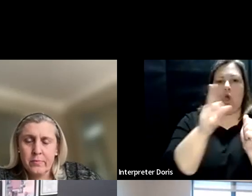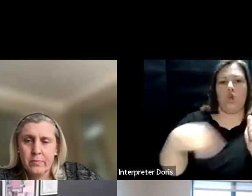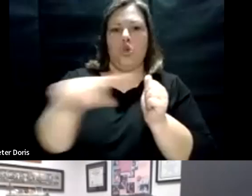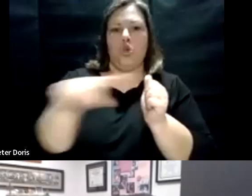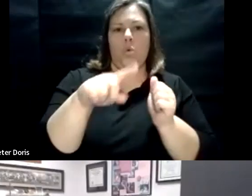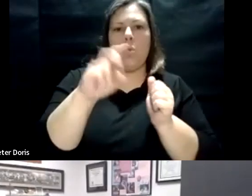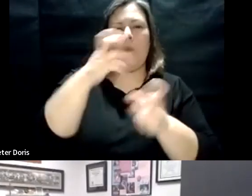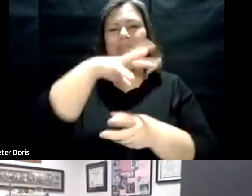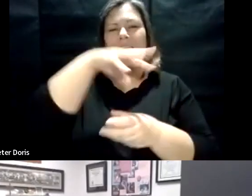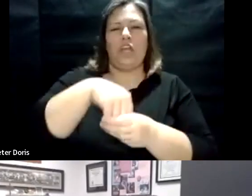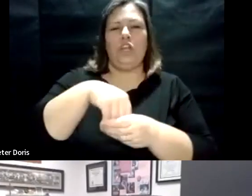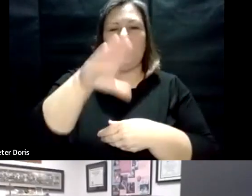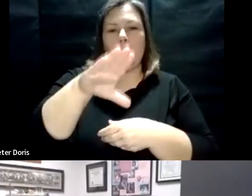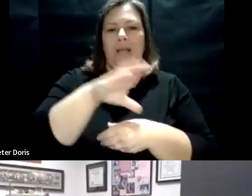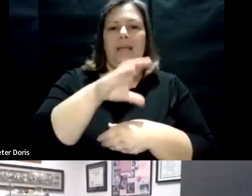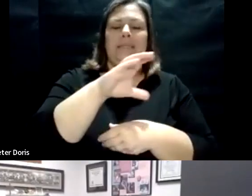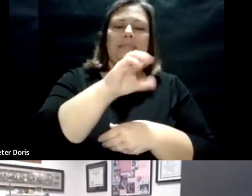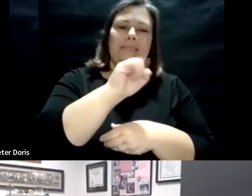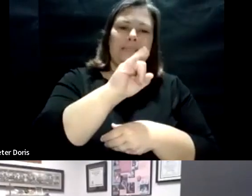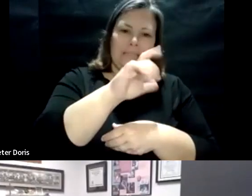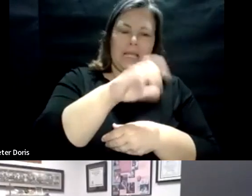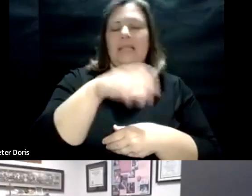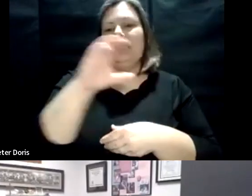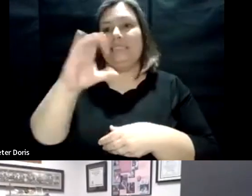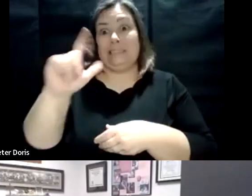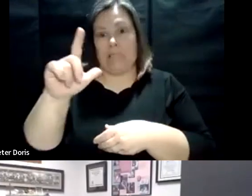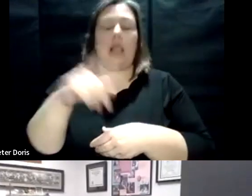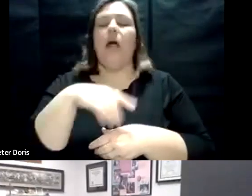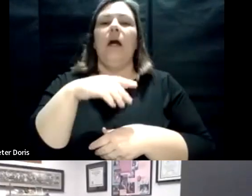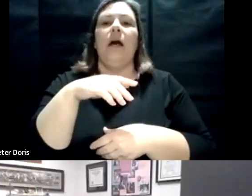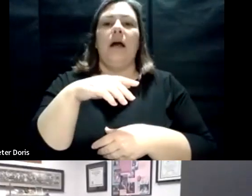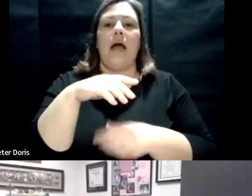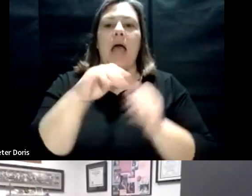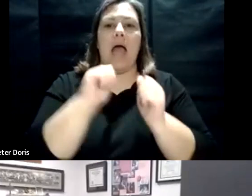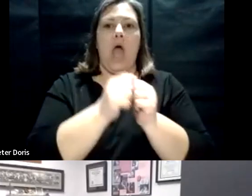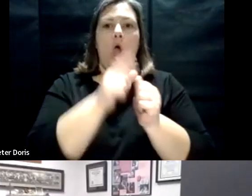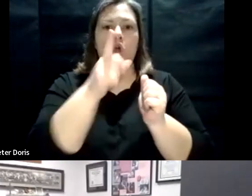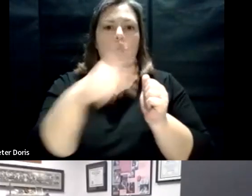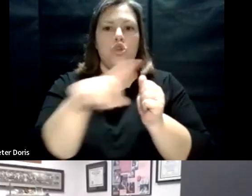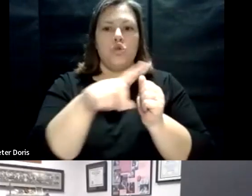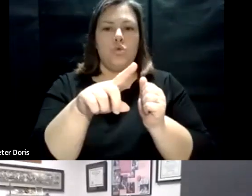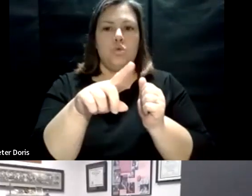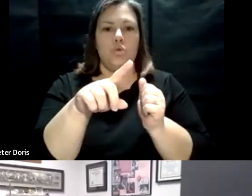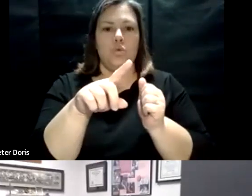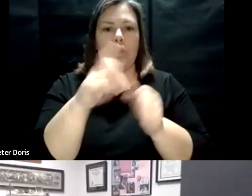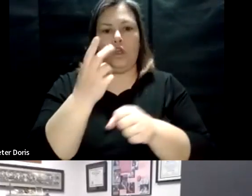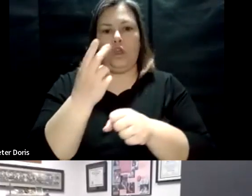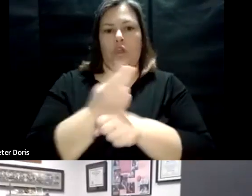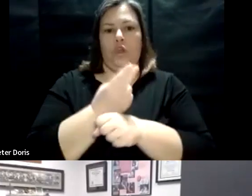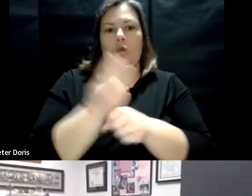Okay. Yeah. Okay? And then we can pop them back on. Okay. Alright, Sarah, go for it Sierra, go for it. Yeah, yeah, so I just wanted to, or I guess all of us really just wanted to know, what ways are you all within your silk or within your sill.